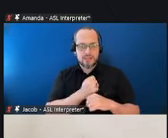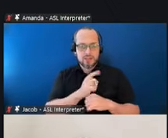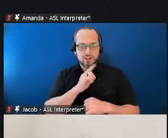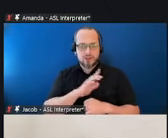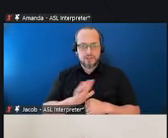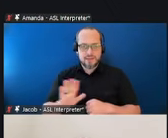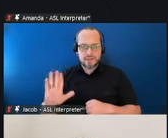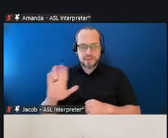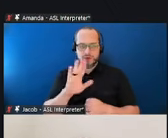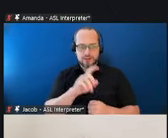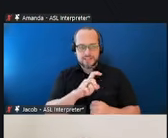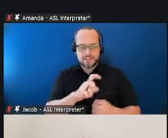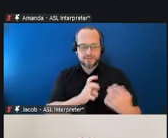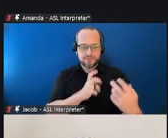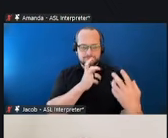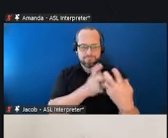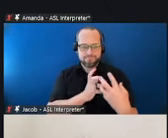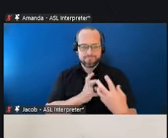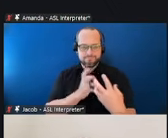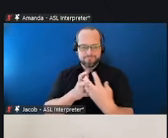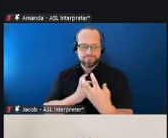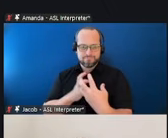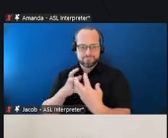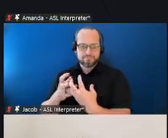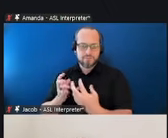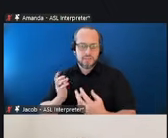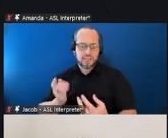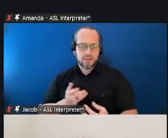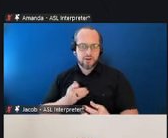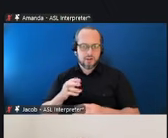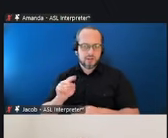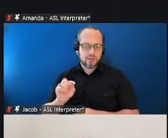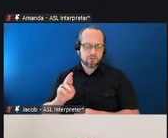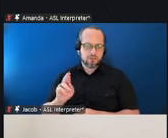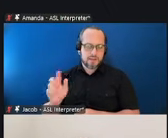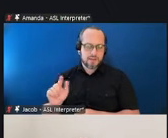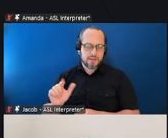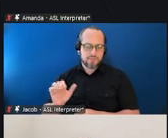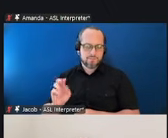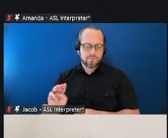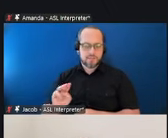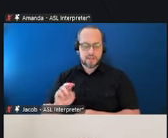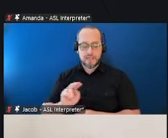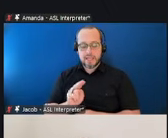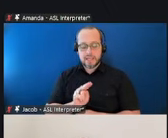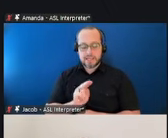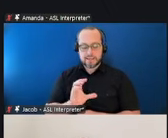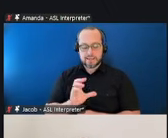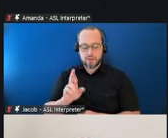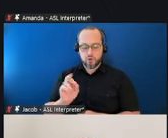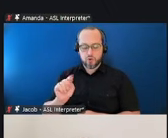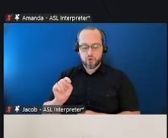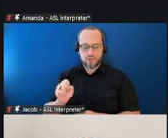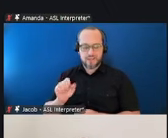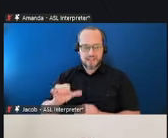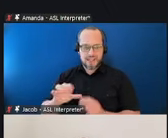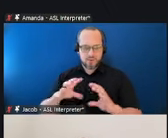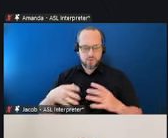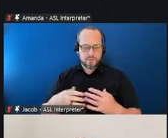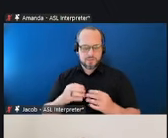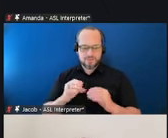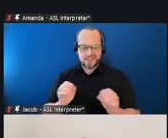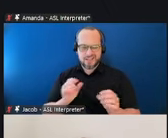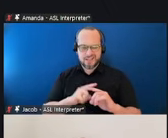Trillium. Um and the the NC roots population is no different. The health goals are all something